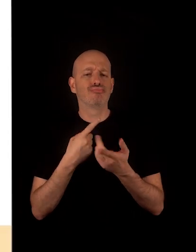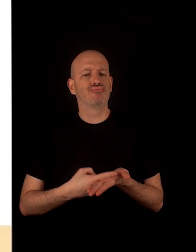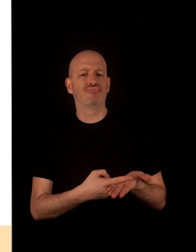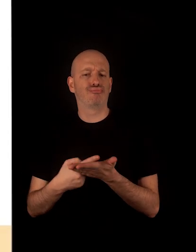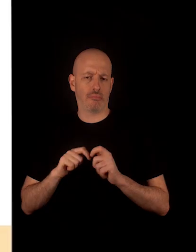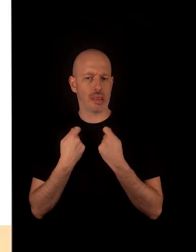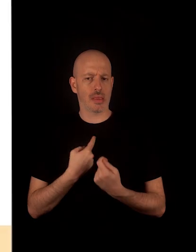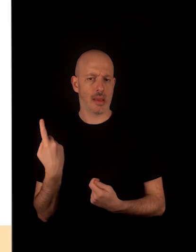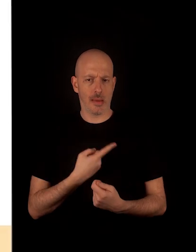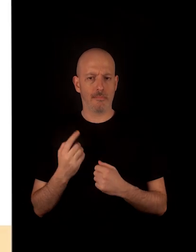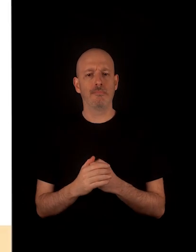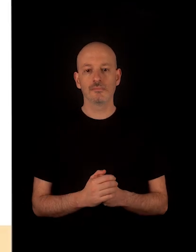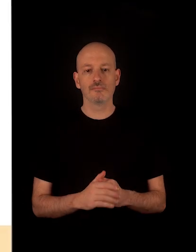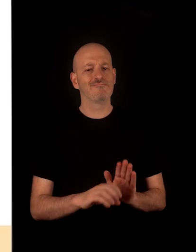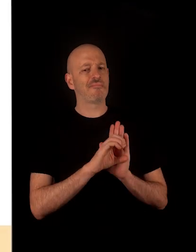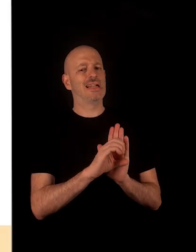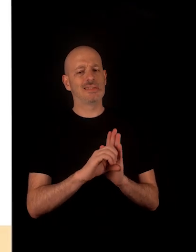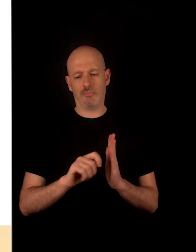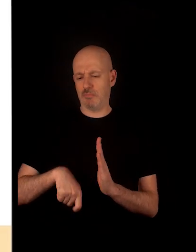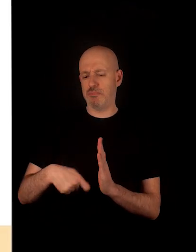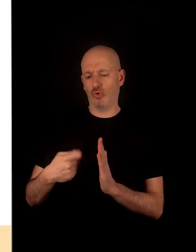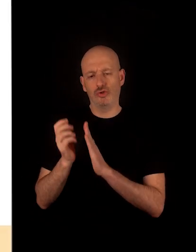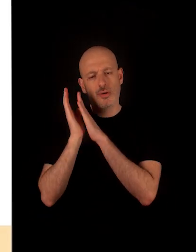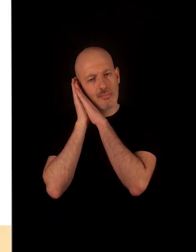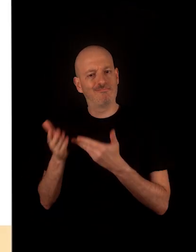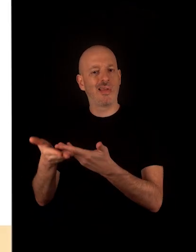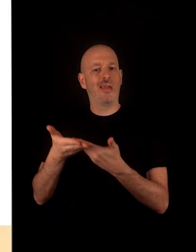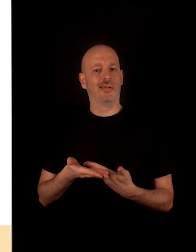a visa to travel Accessibility support: